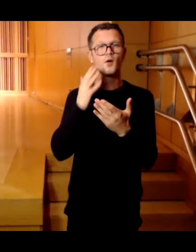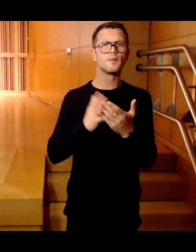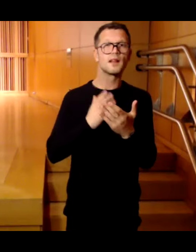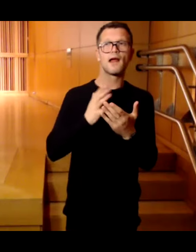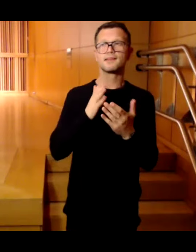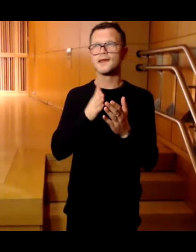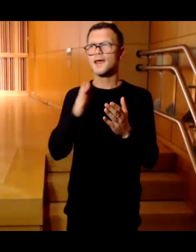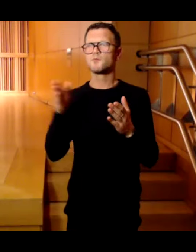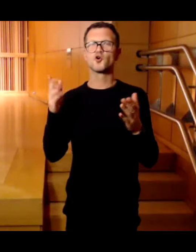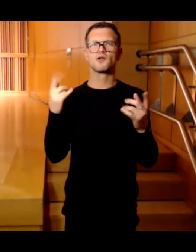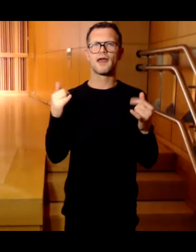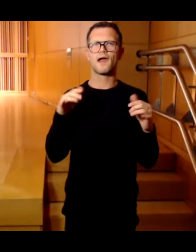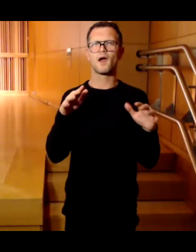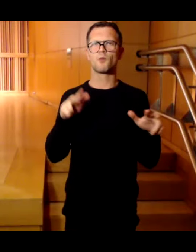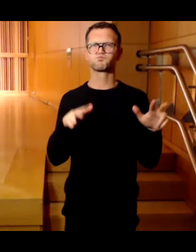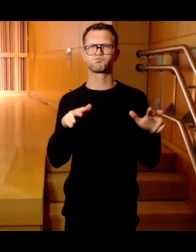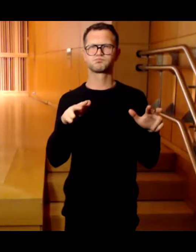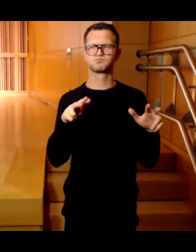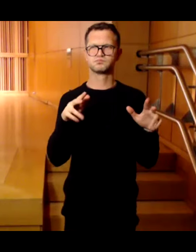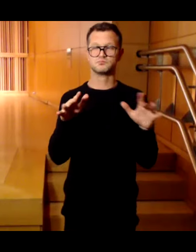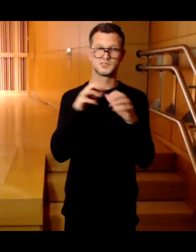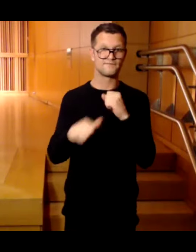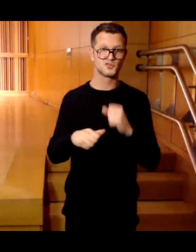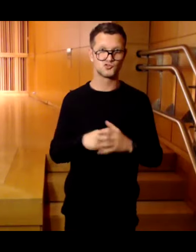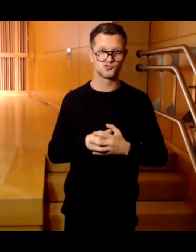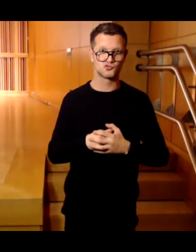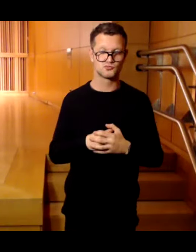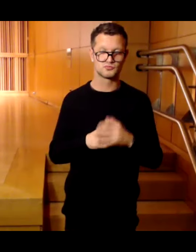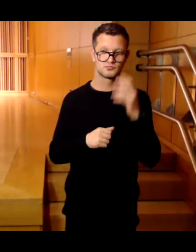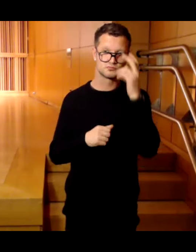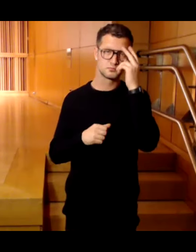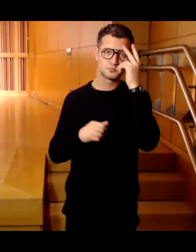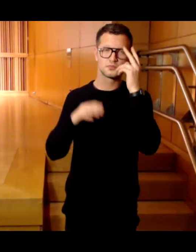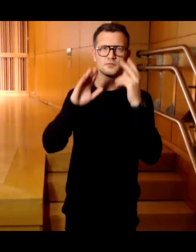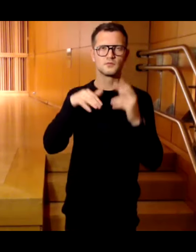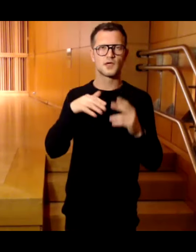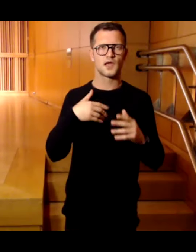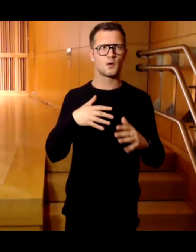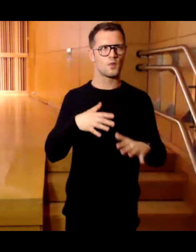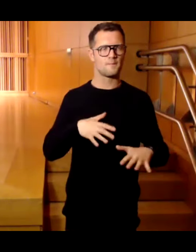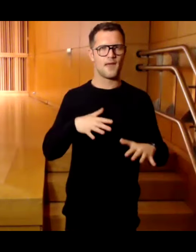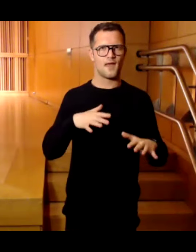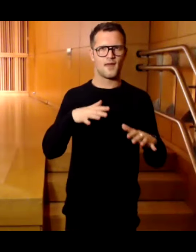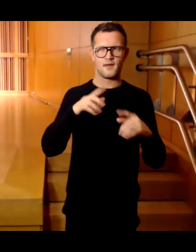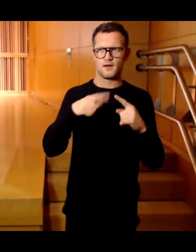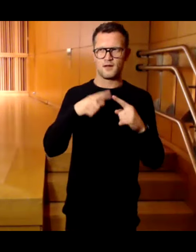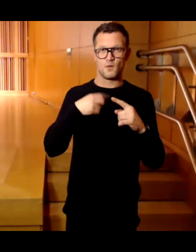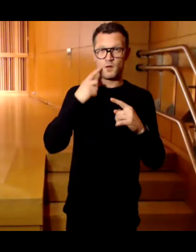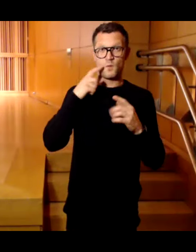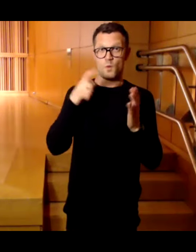clumsy and savage. I know the grim panic that rises up when one begins to fret that the particular vulgarities.